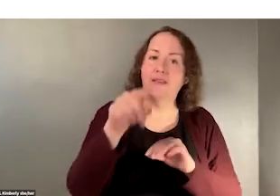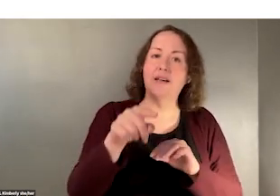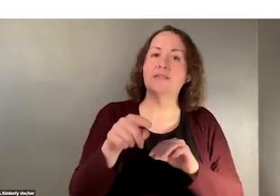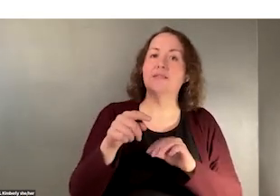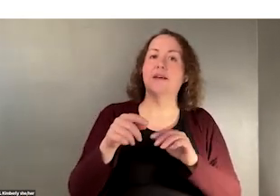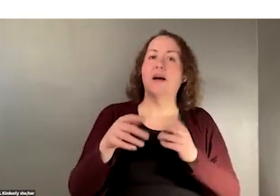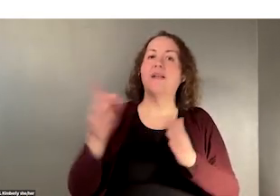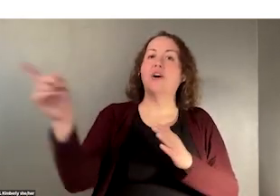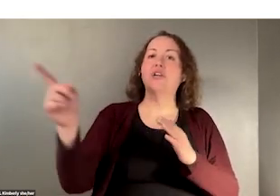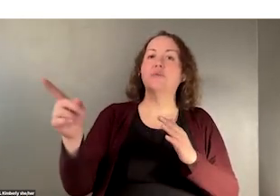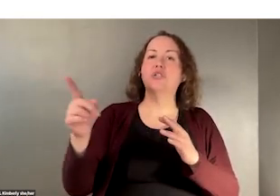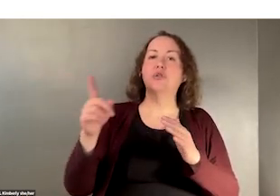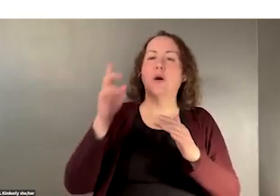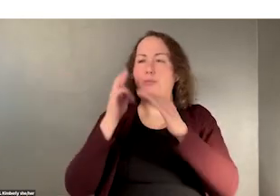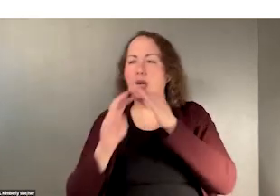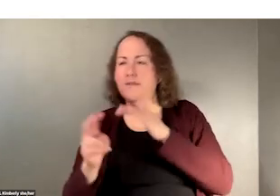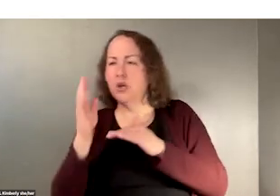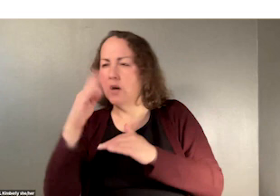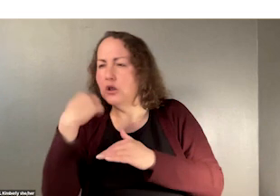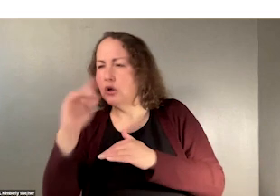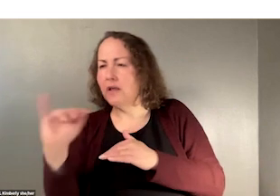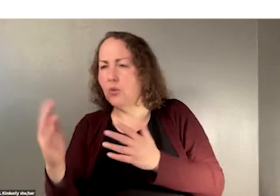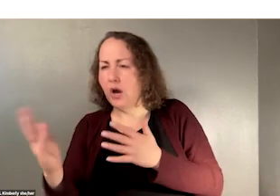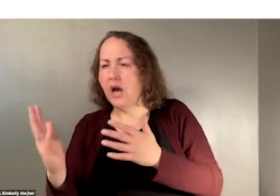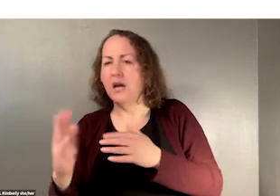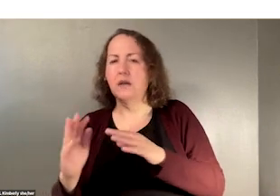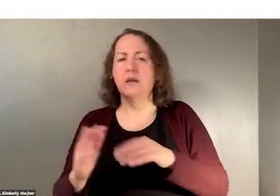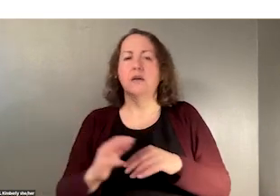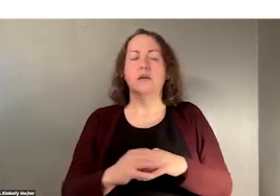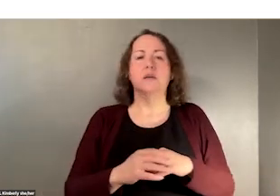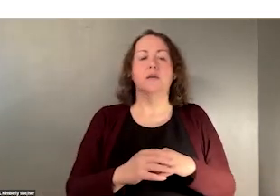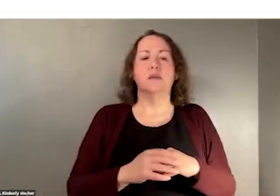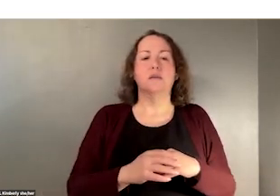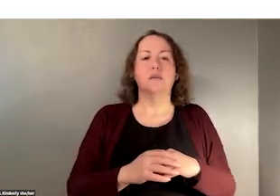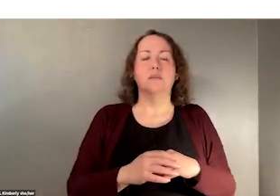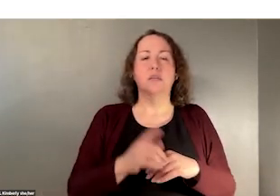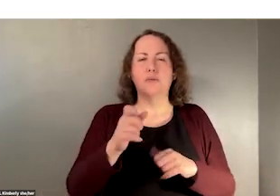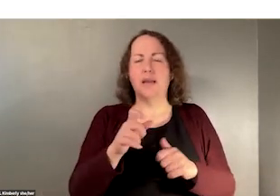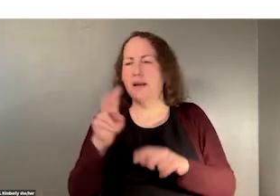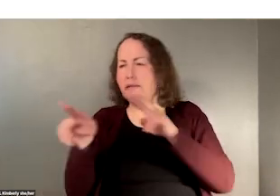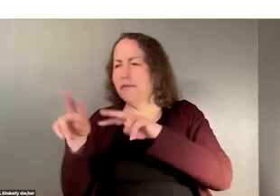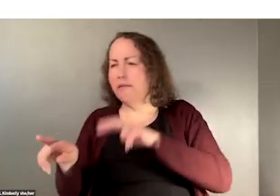Make sure, for your own eyes, a PDF looks perfect. Dr. Doe is going to love this.